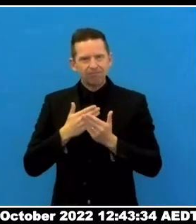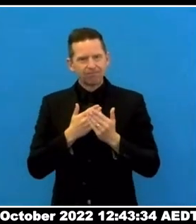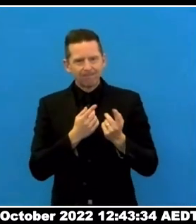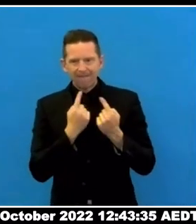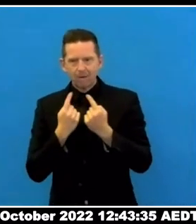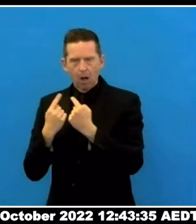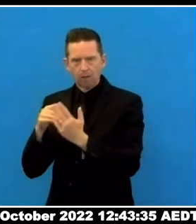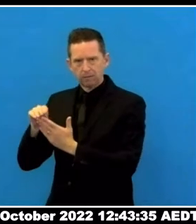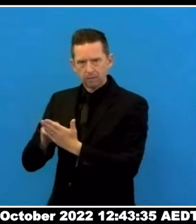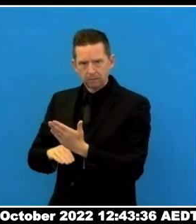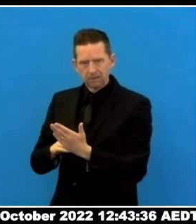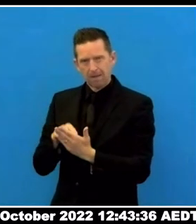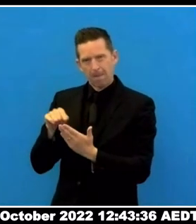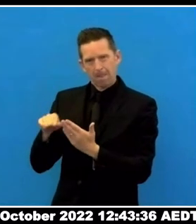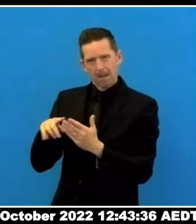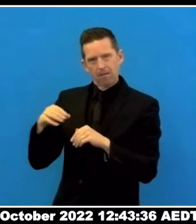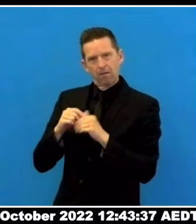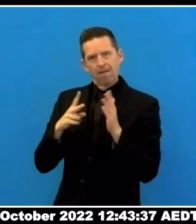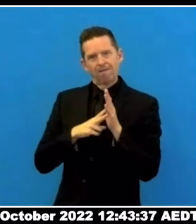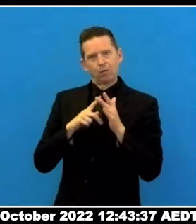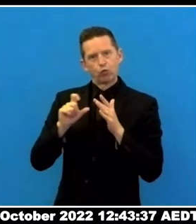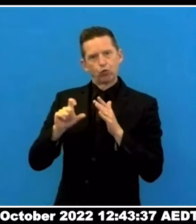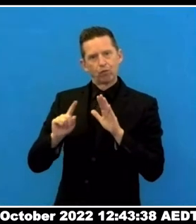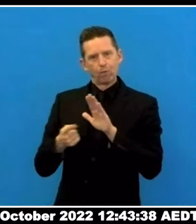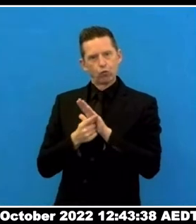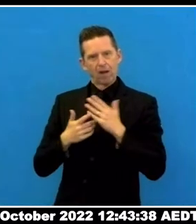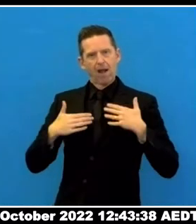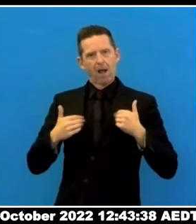That was involving the Victorian Refugee Health Network.